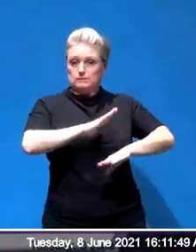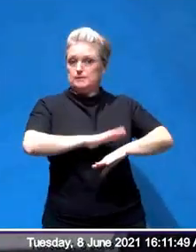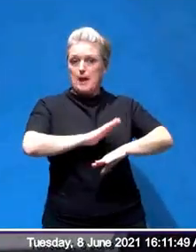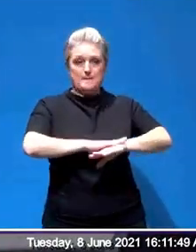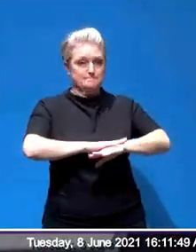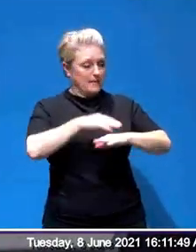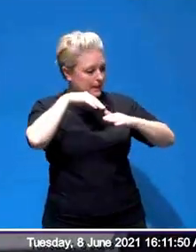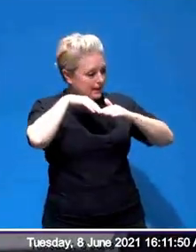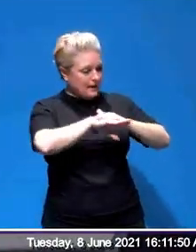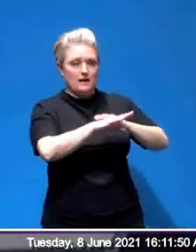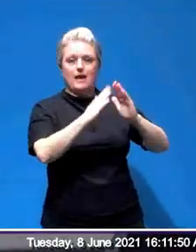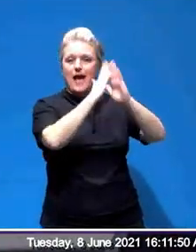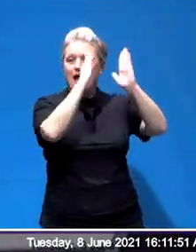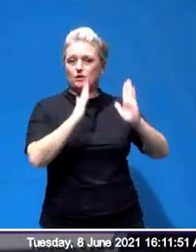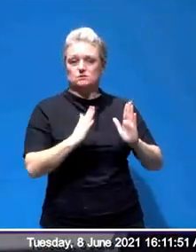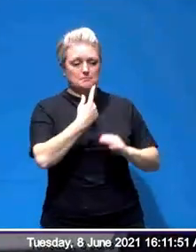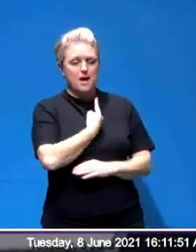but also I'm just one person who is visiting as well.